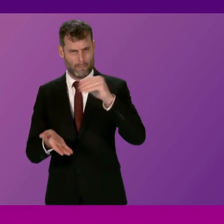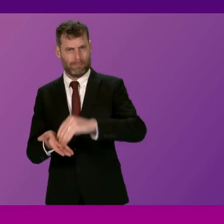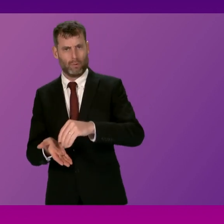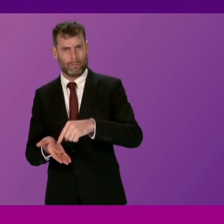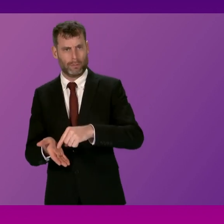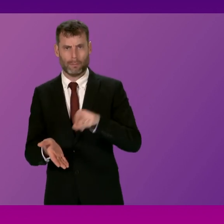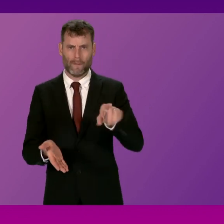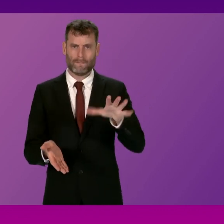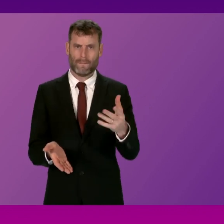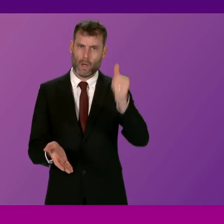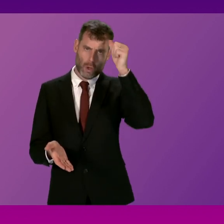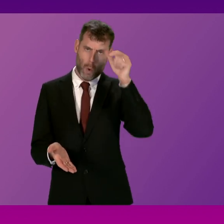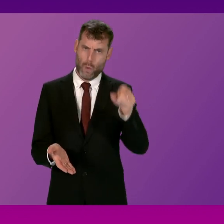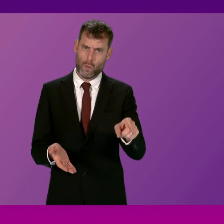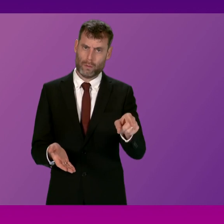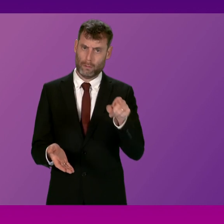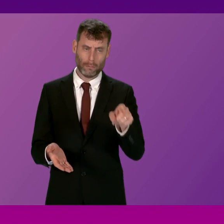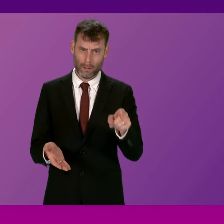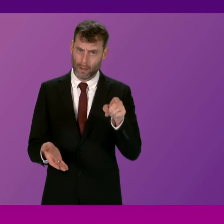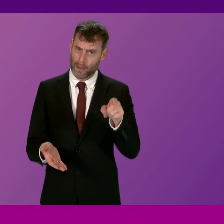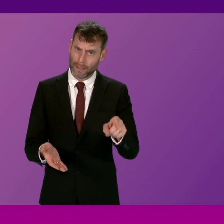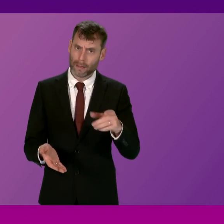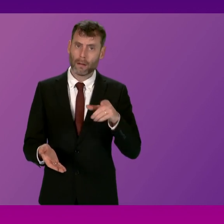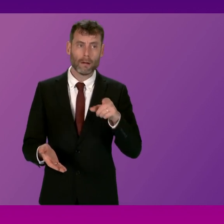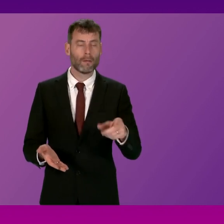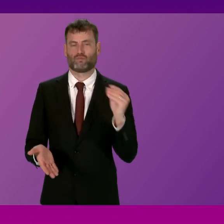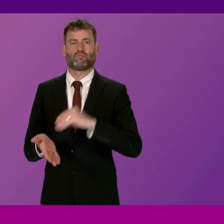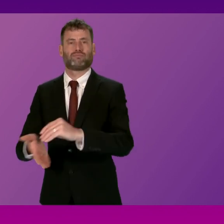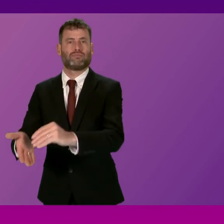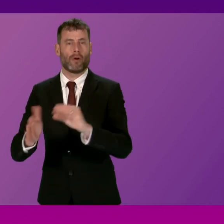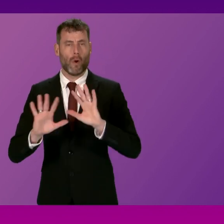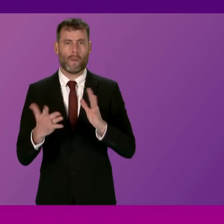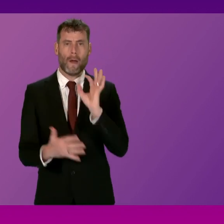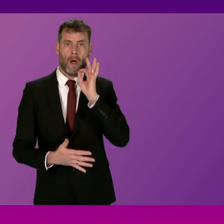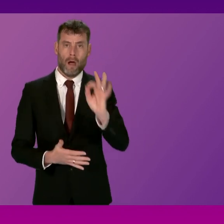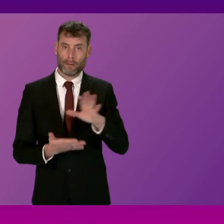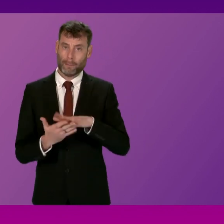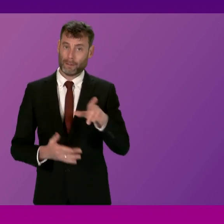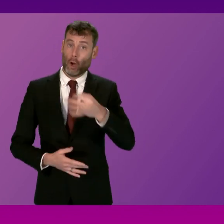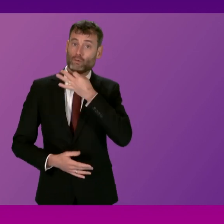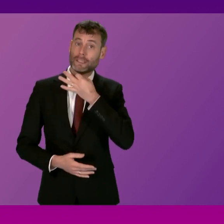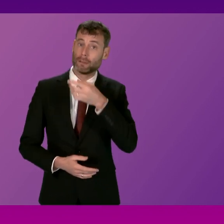ensure that vulnerable patients across Scotland do not face such practices in the future.